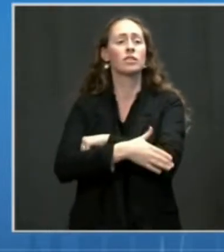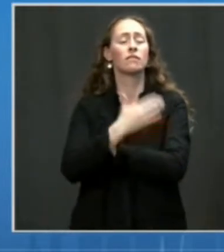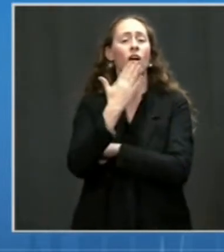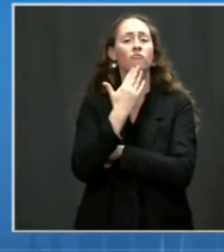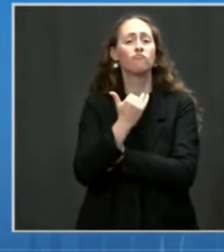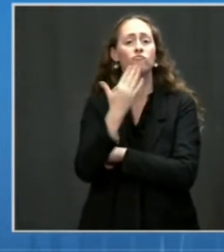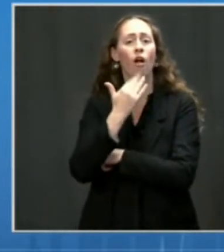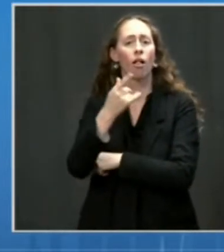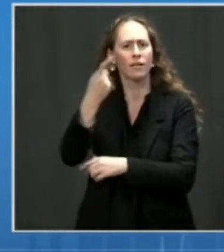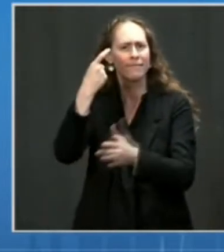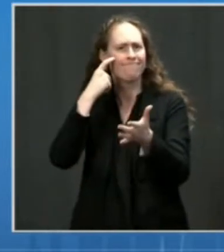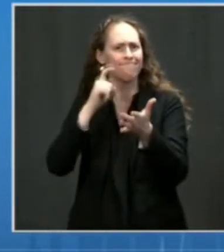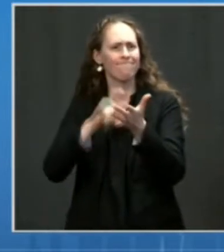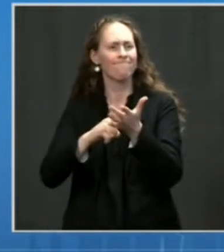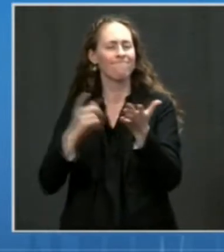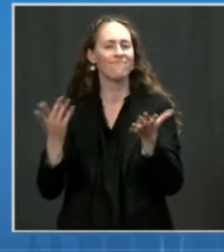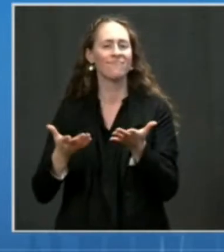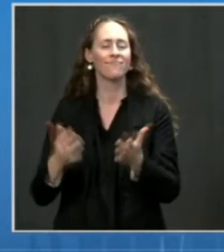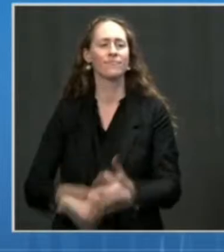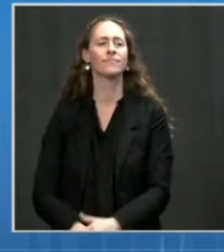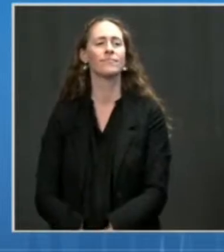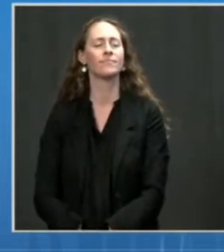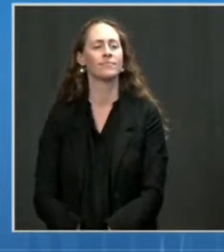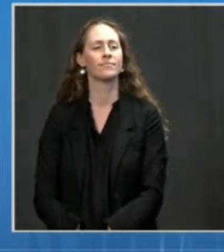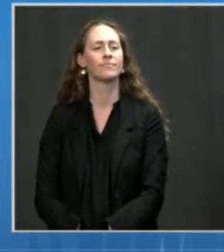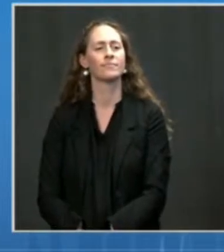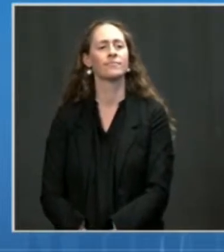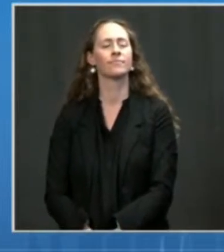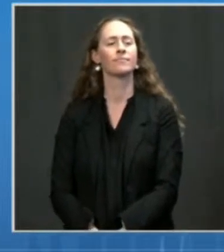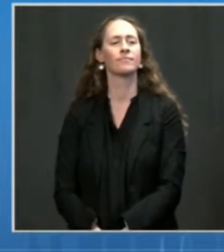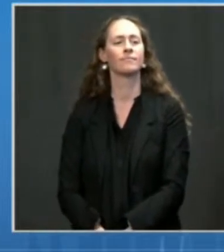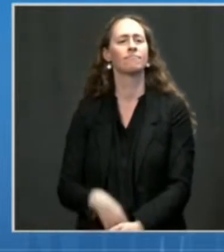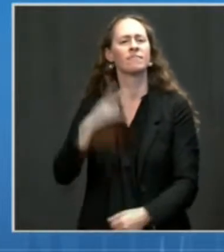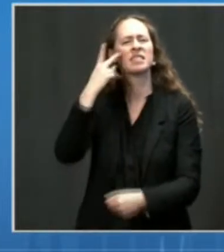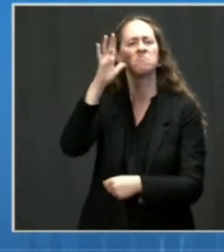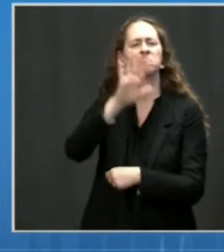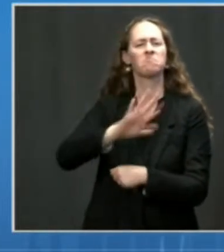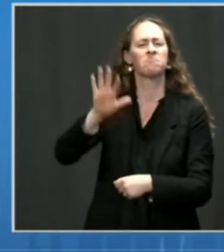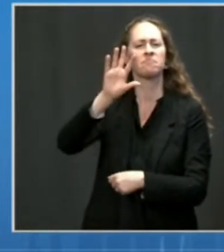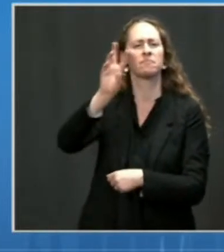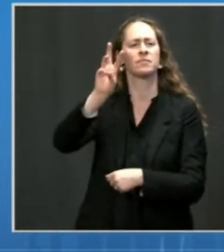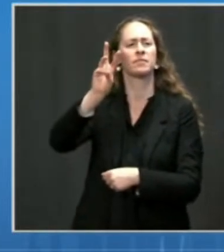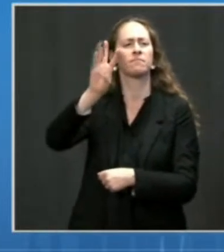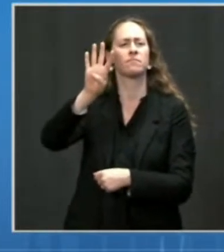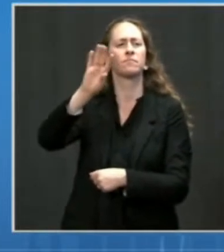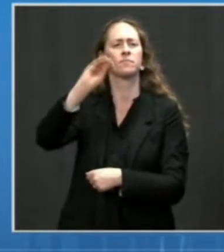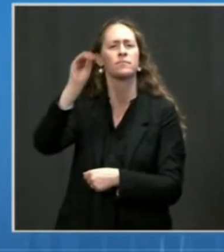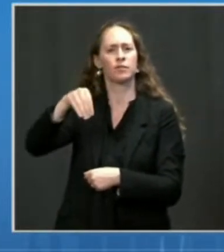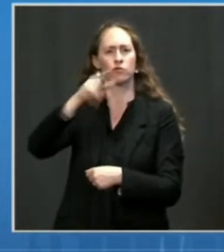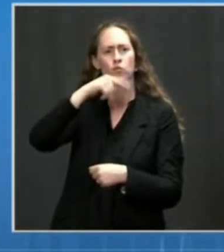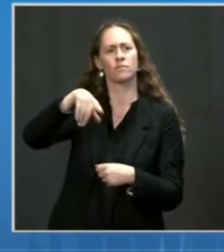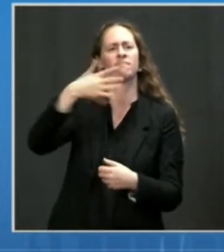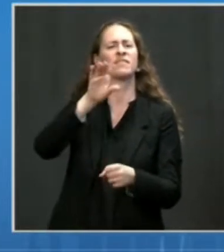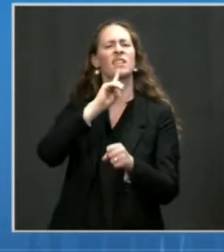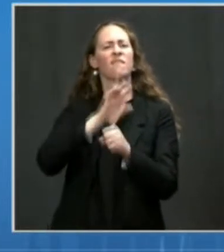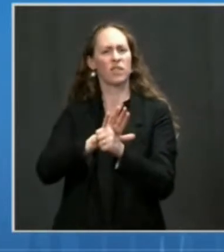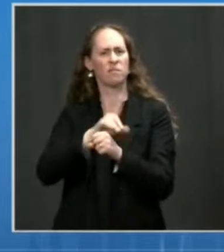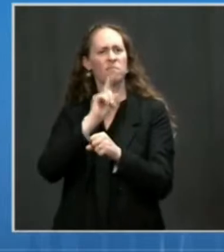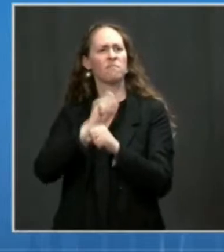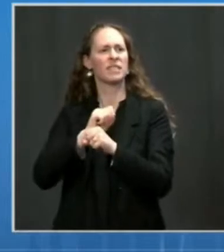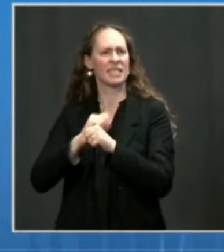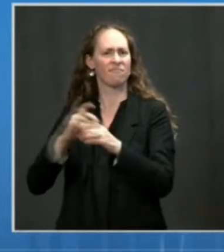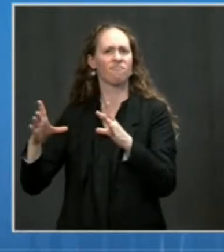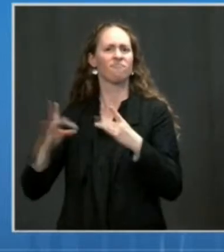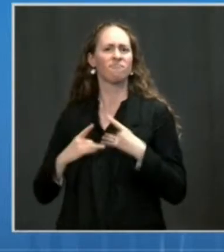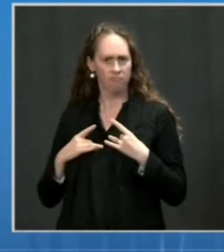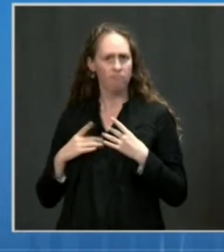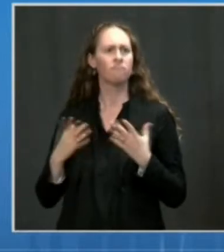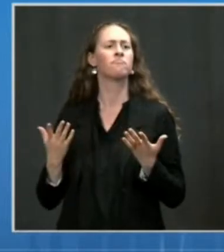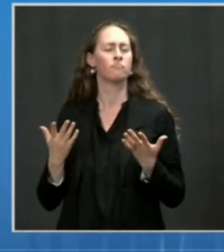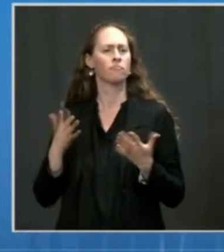WHAT WE NOW KNOW FROM REPORTS